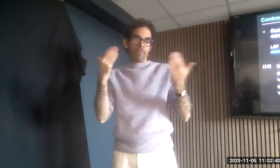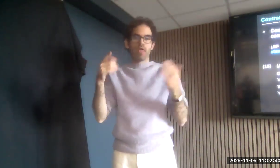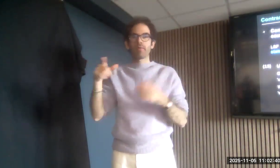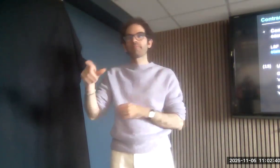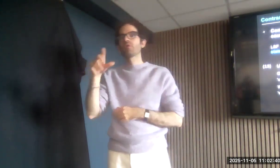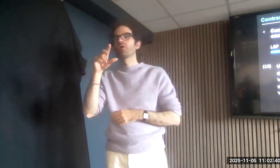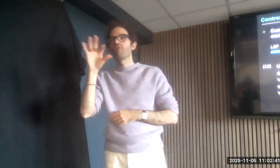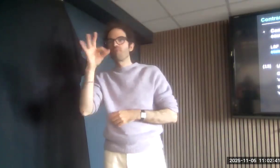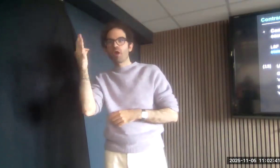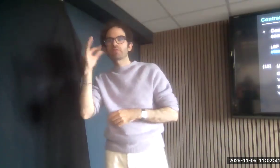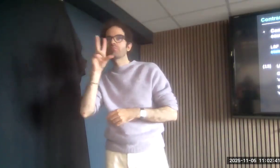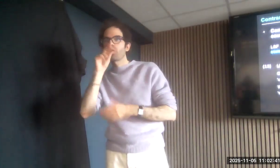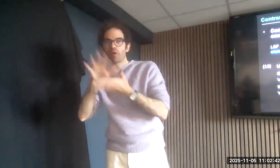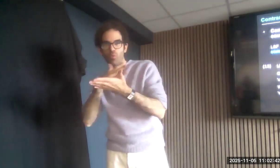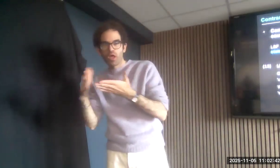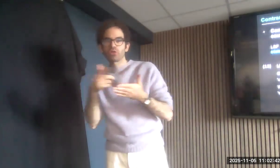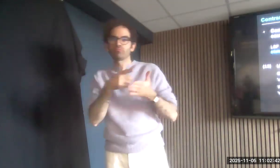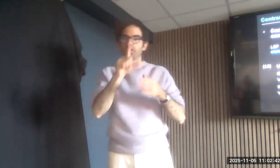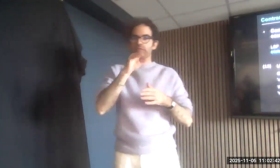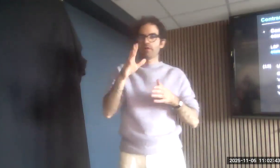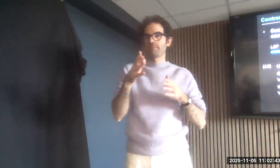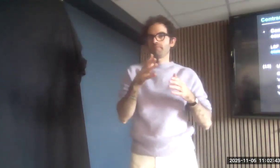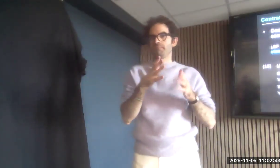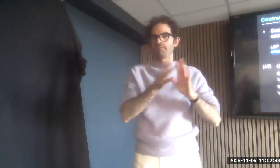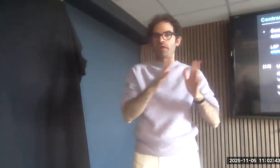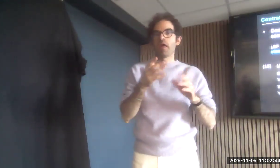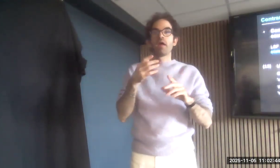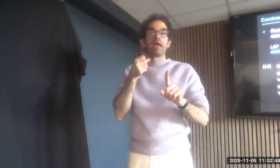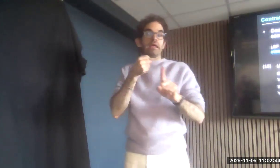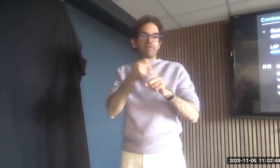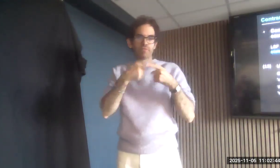Now I'm going to be comparing spoken French